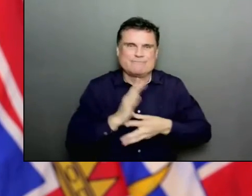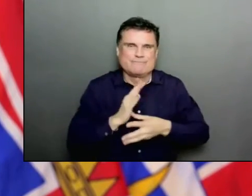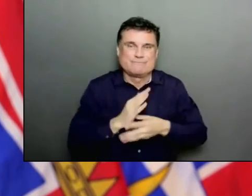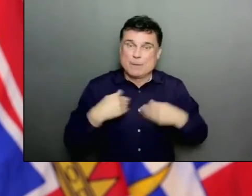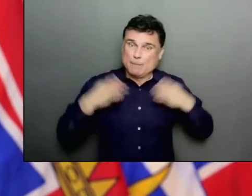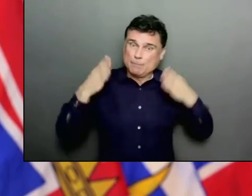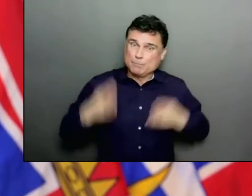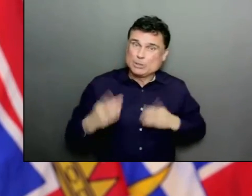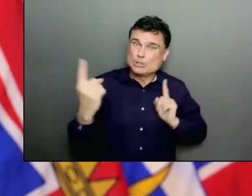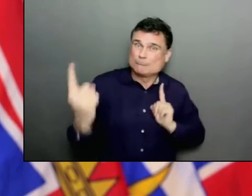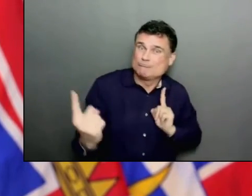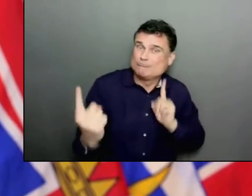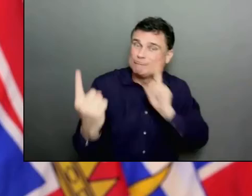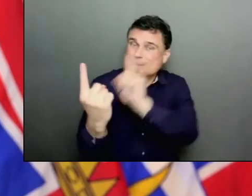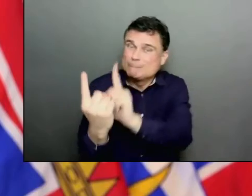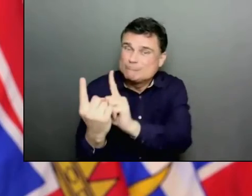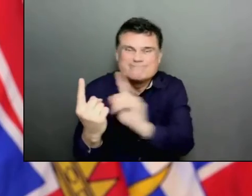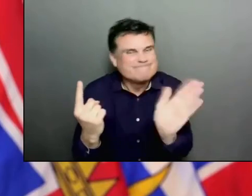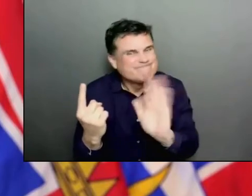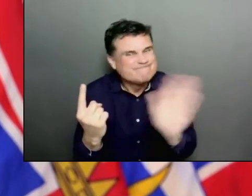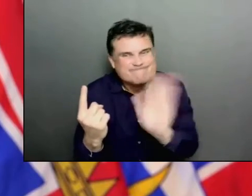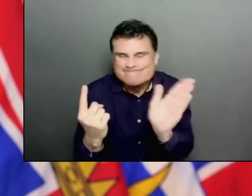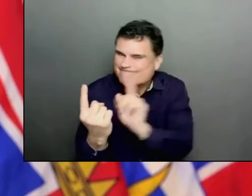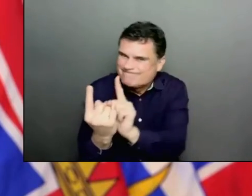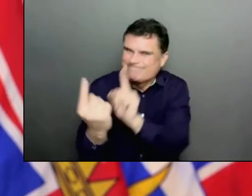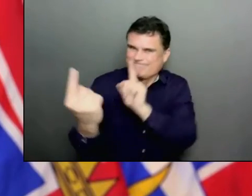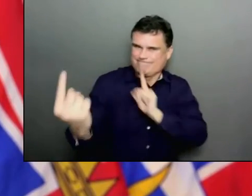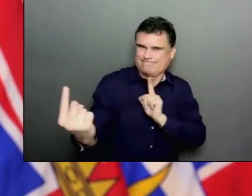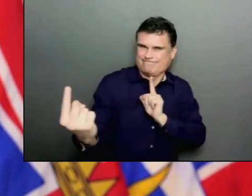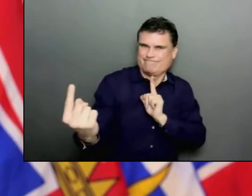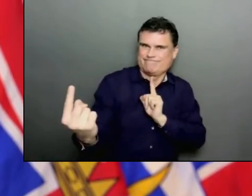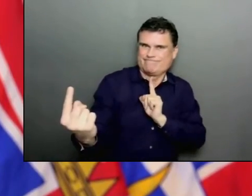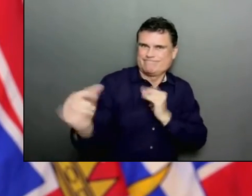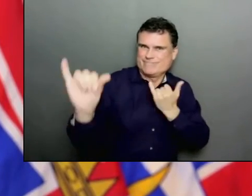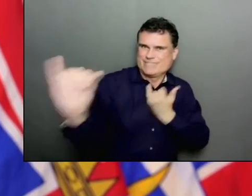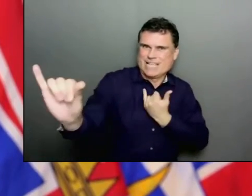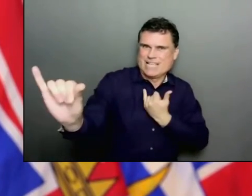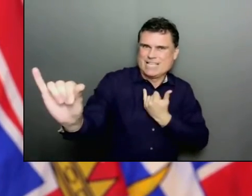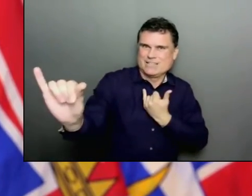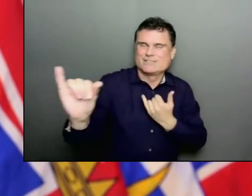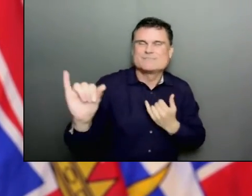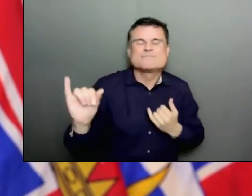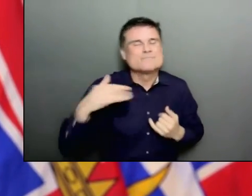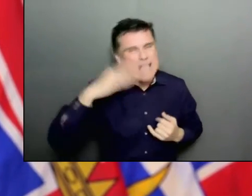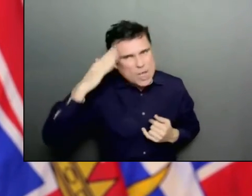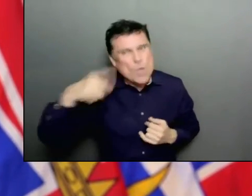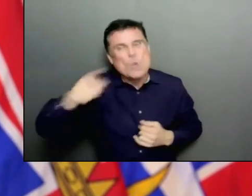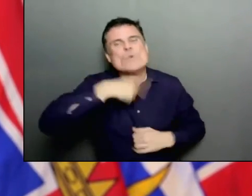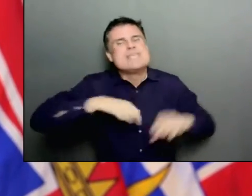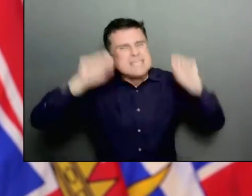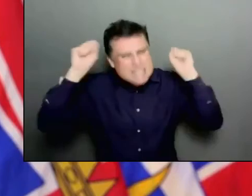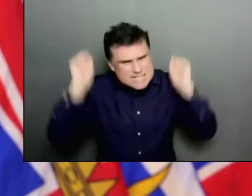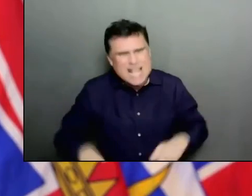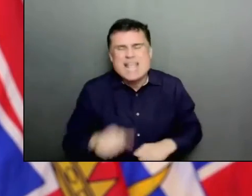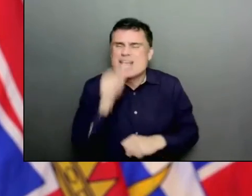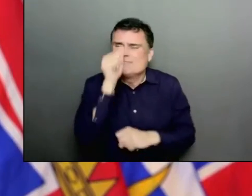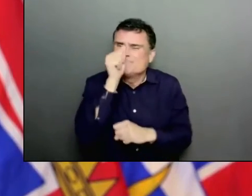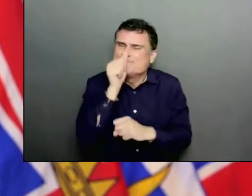do to get us through this period together. You are a COVID-19 prevention expert. All of us are.